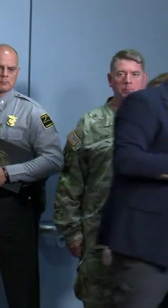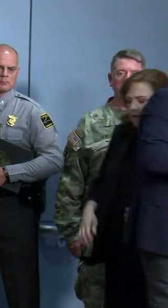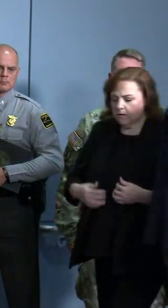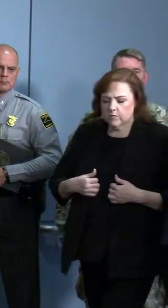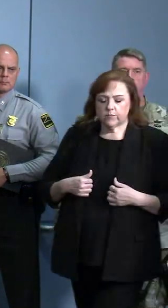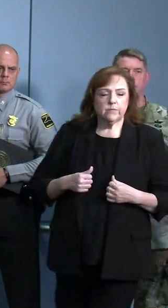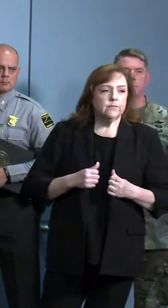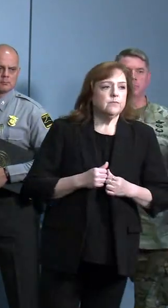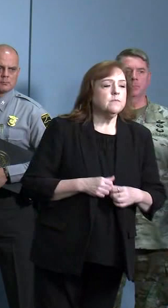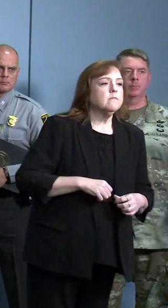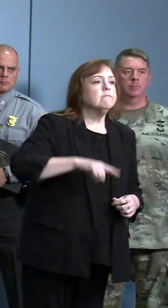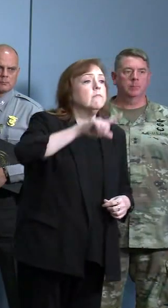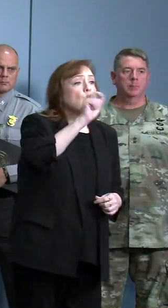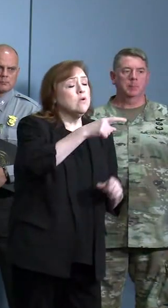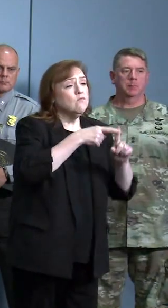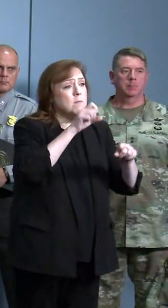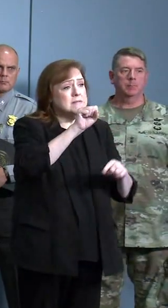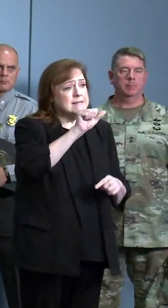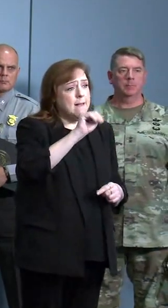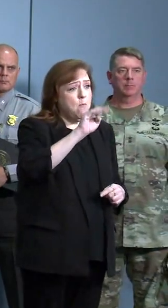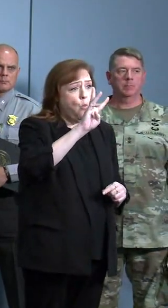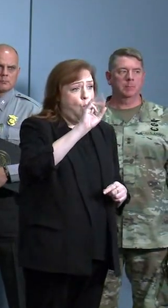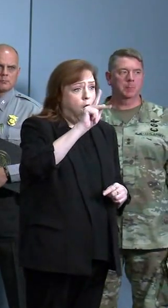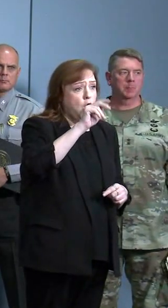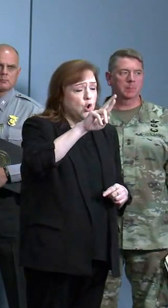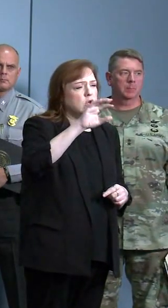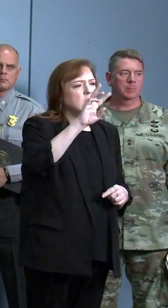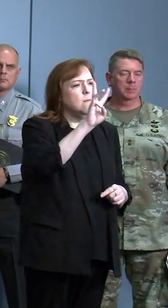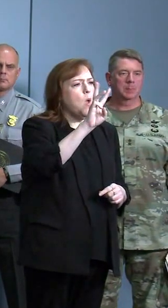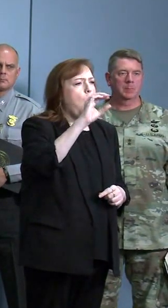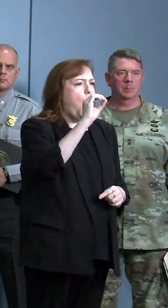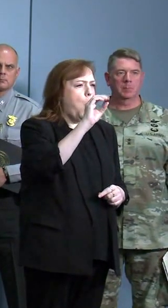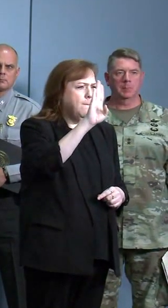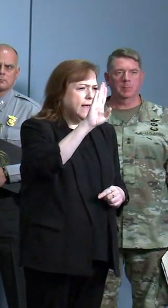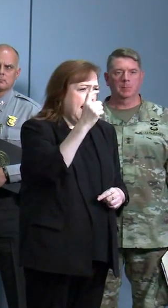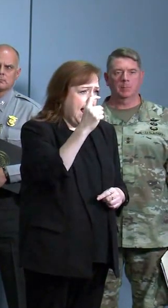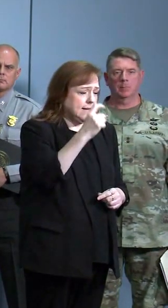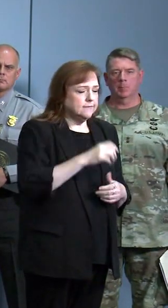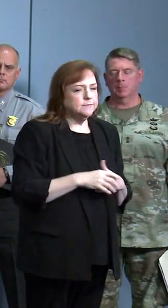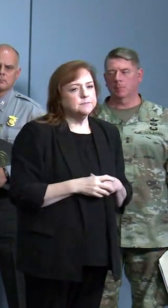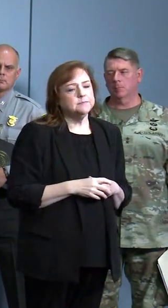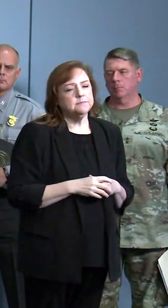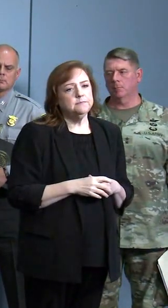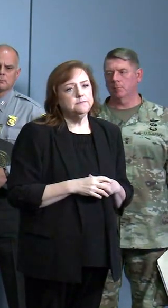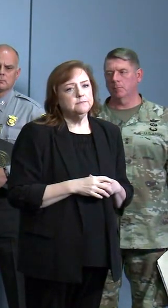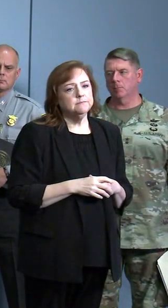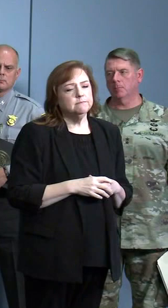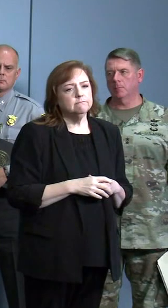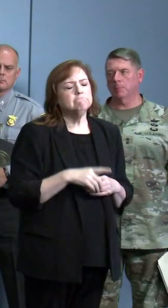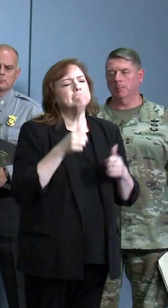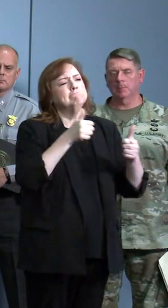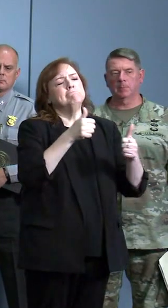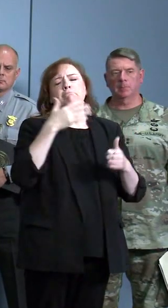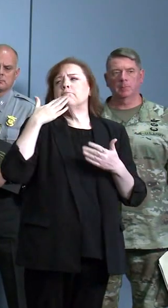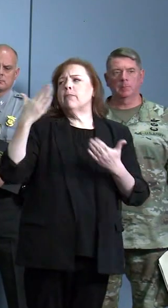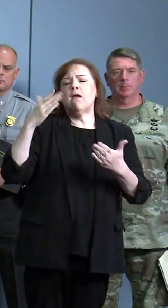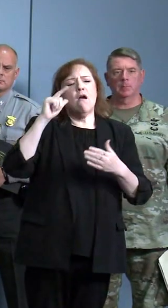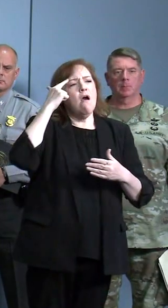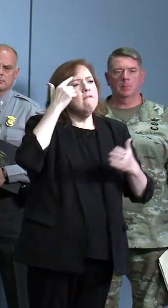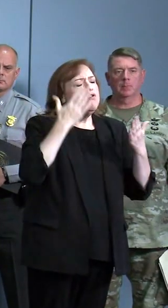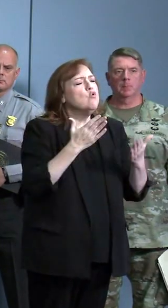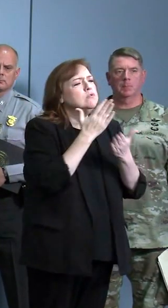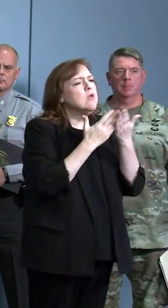Walker at WebEx. Sam Walker, go